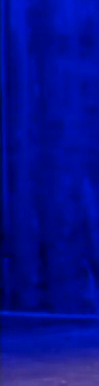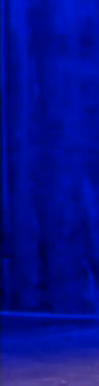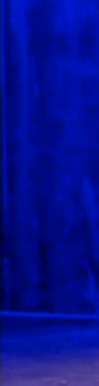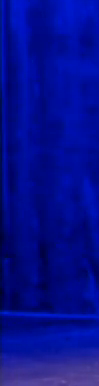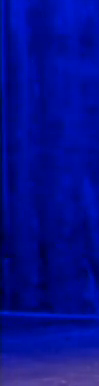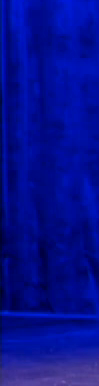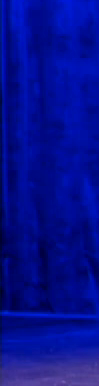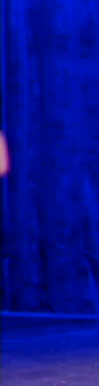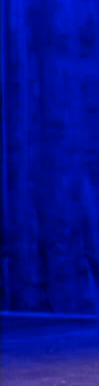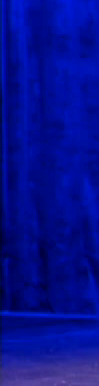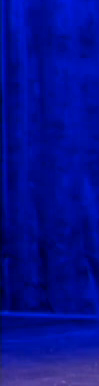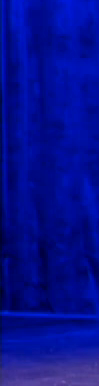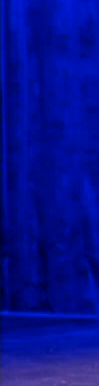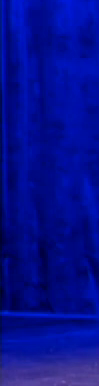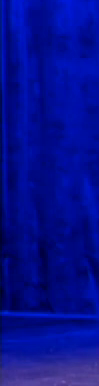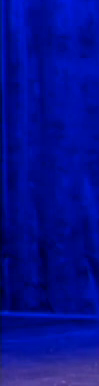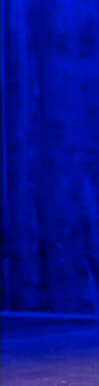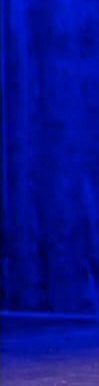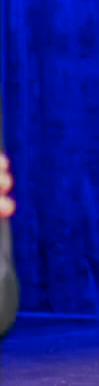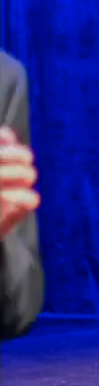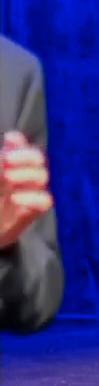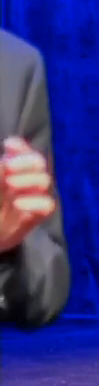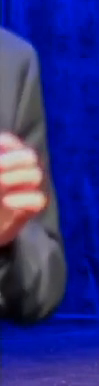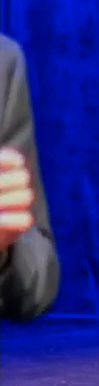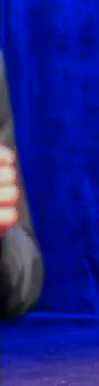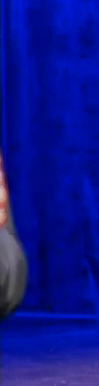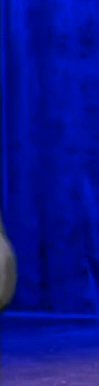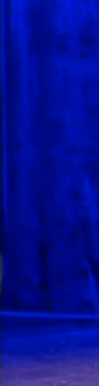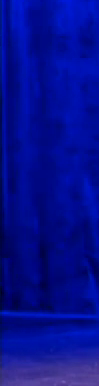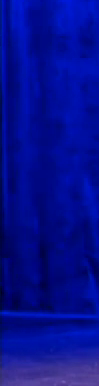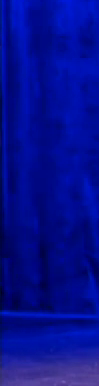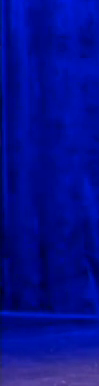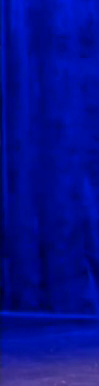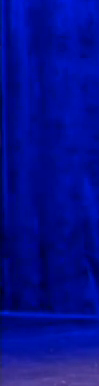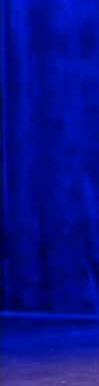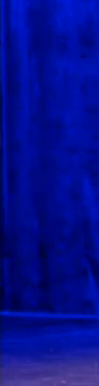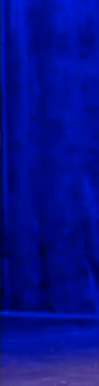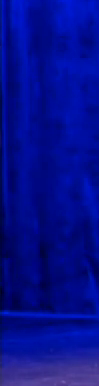he had my wallet and stuff in his back pocket. So that was I guess somewhat of relief in some